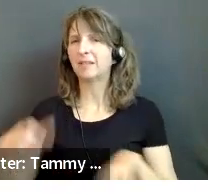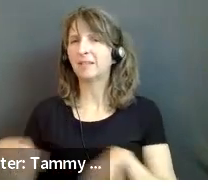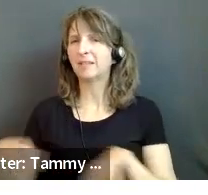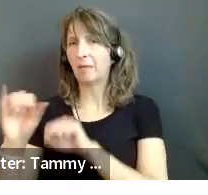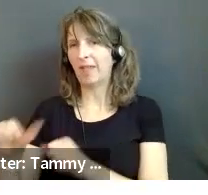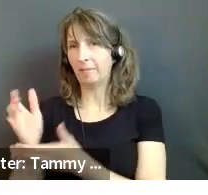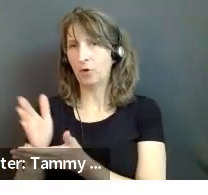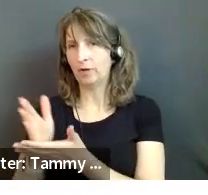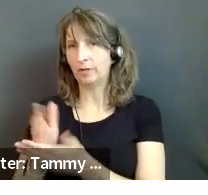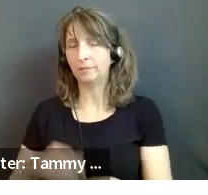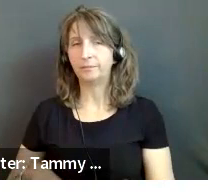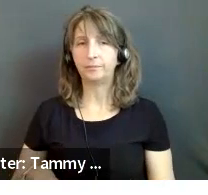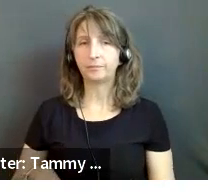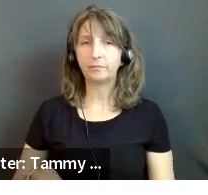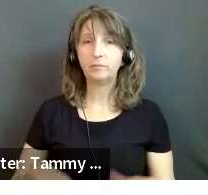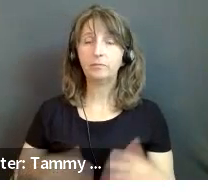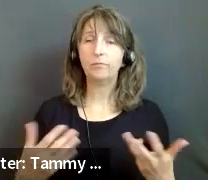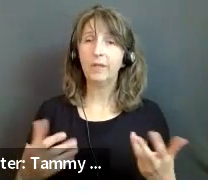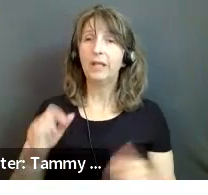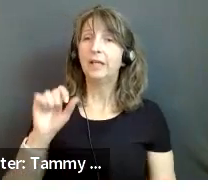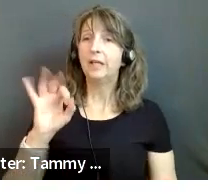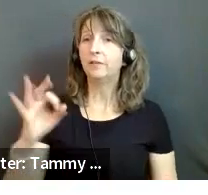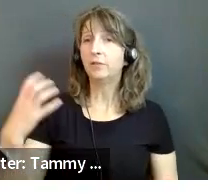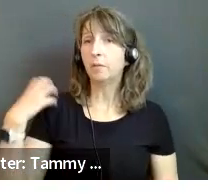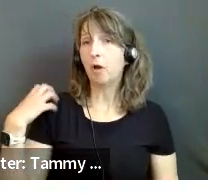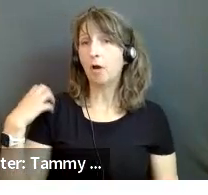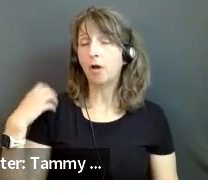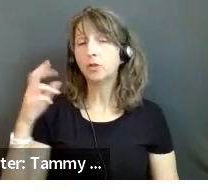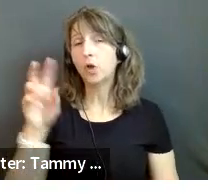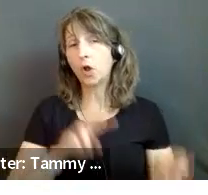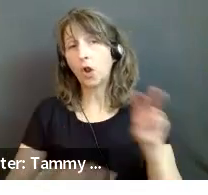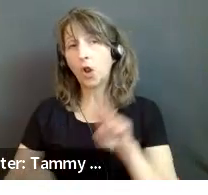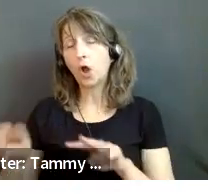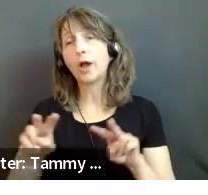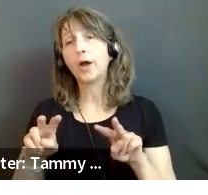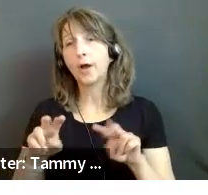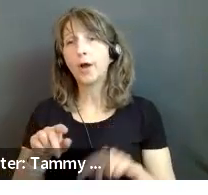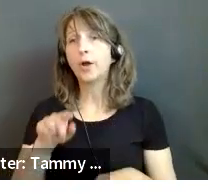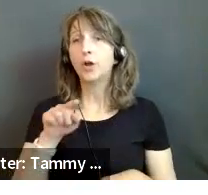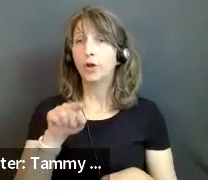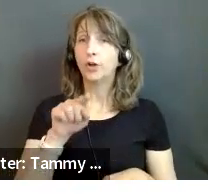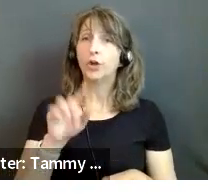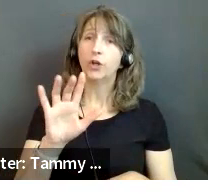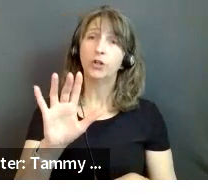So if the employer would rank them, say at 80% considering that this is like 25% their their job.